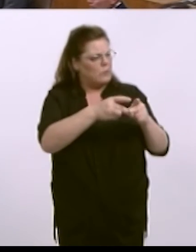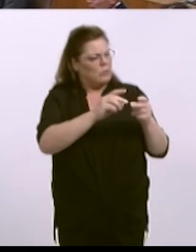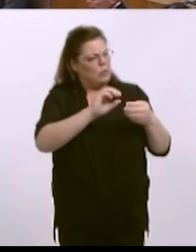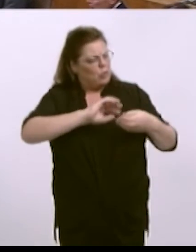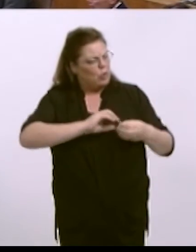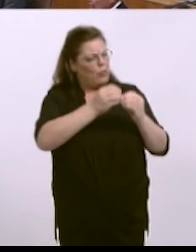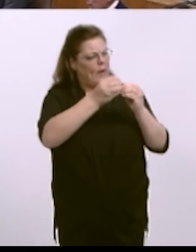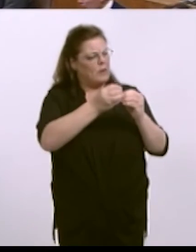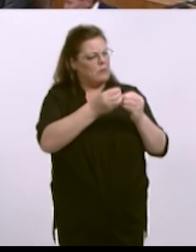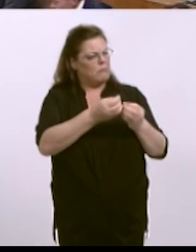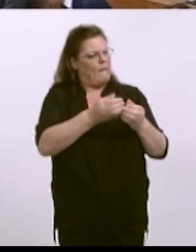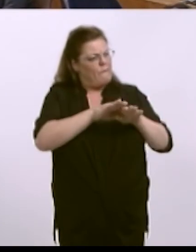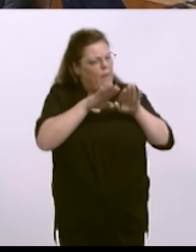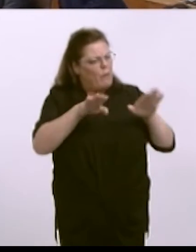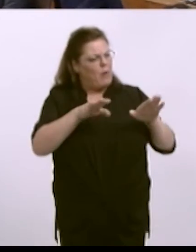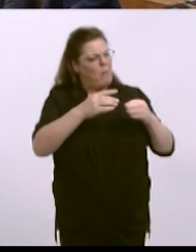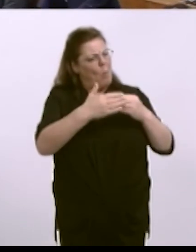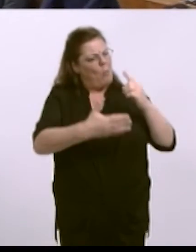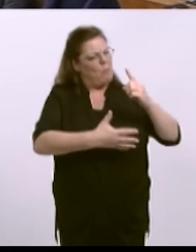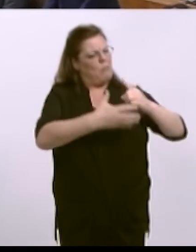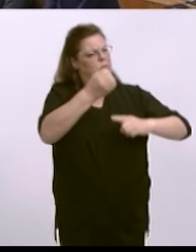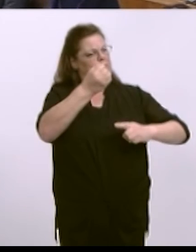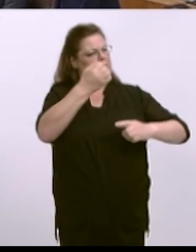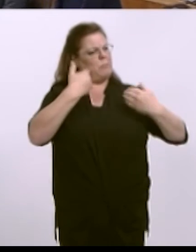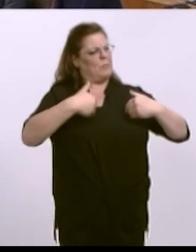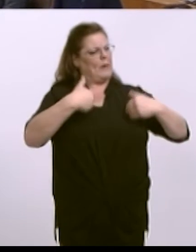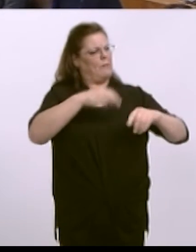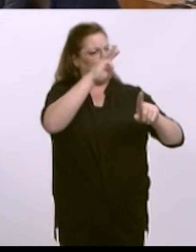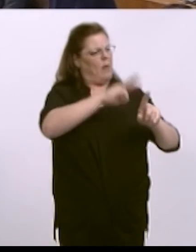secure Wales. John Griffiths: First Minister, Professors